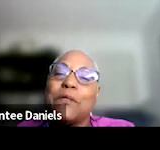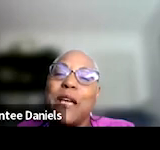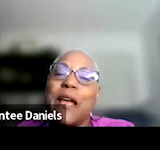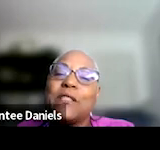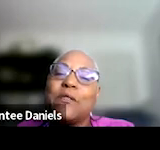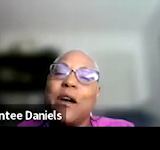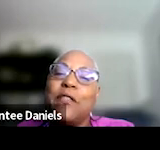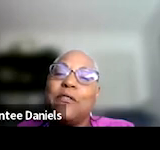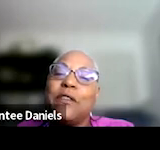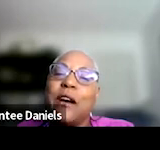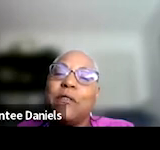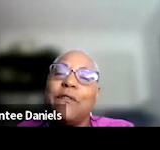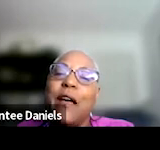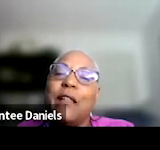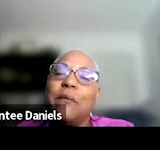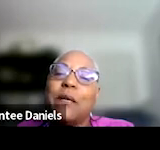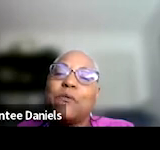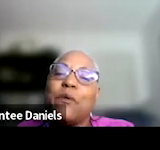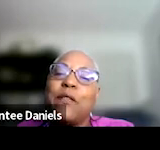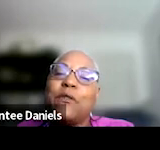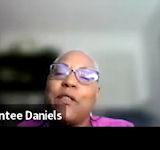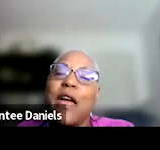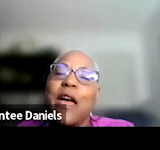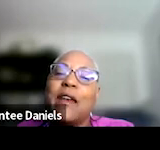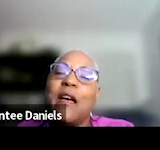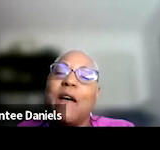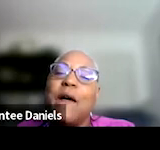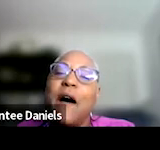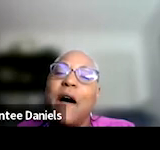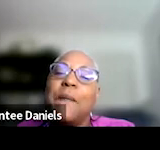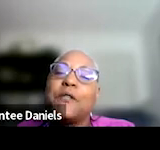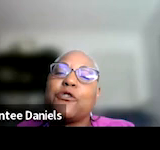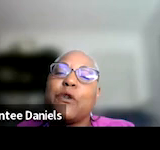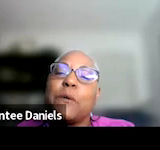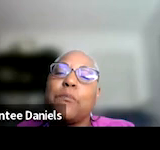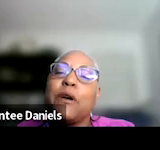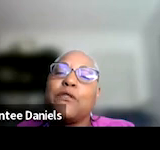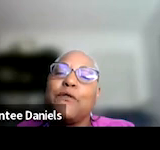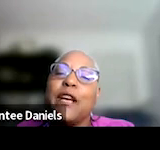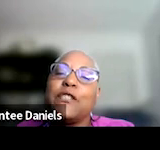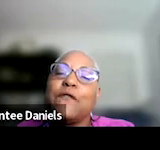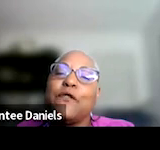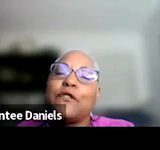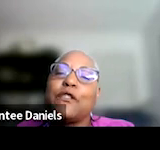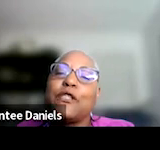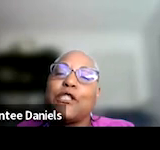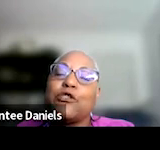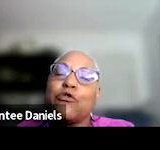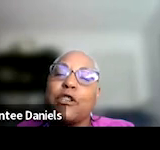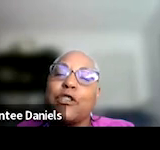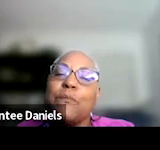mosaics, or other decorative elements, rather than strict preservation versus destruction?